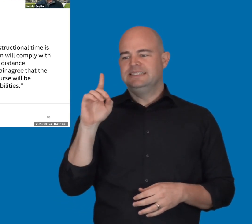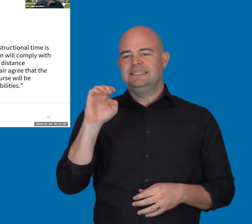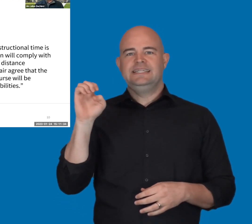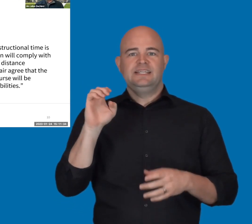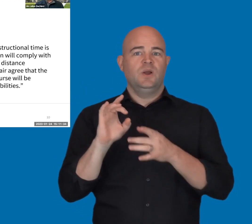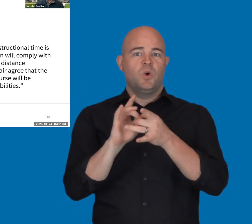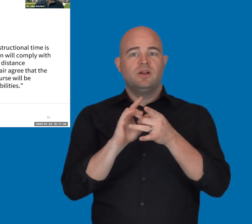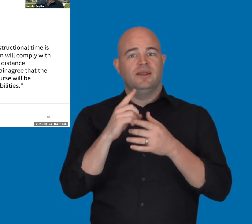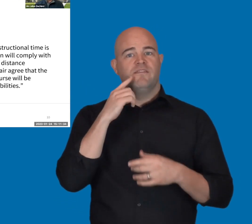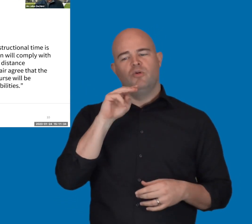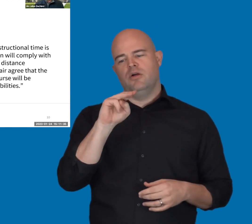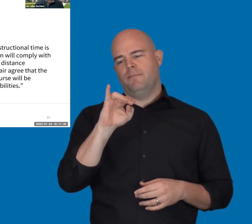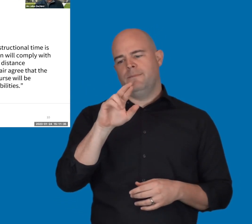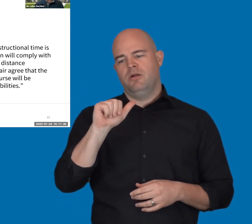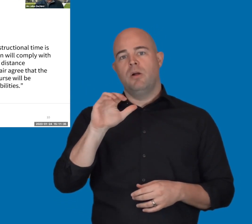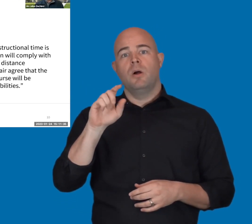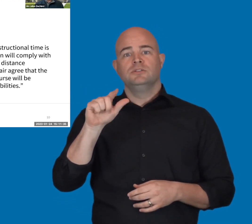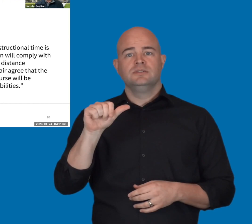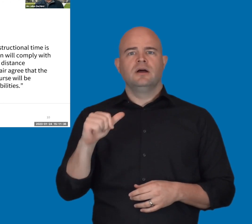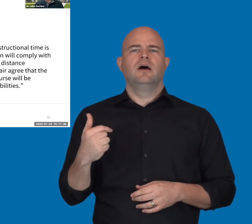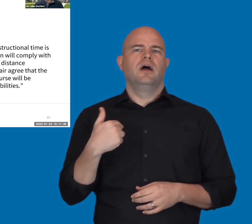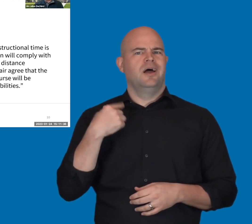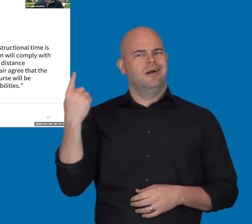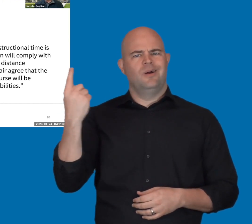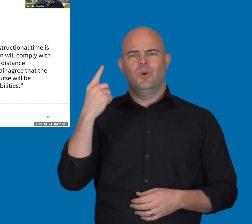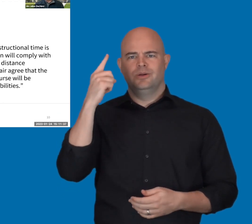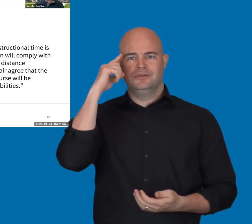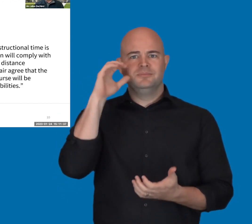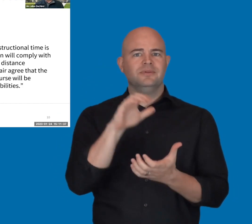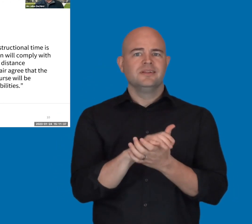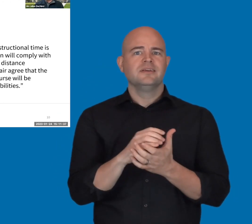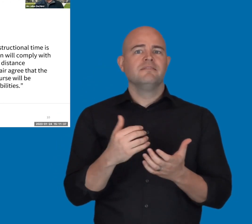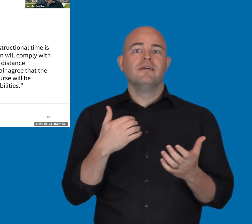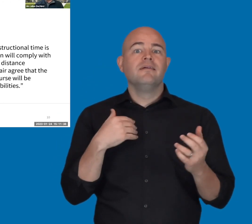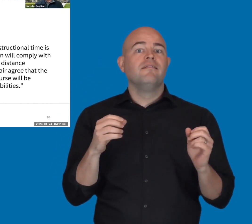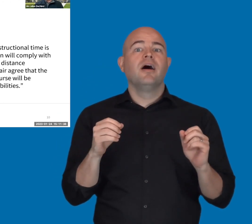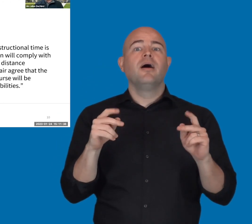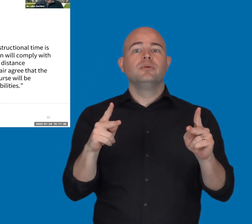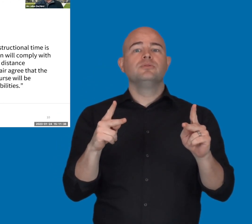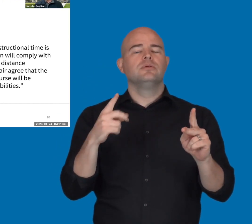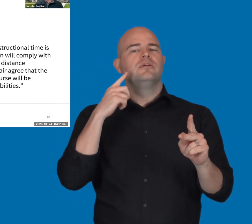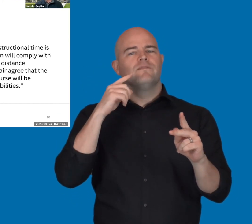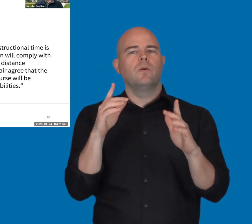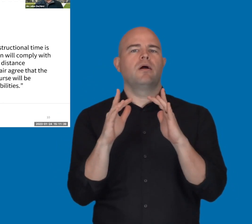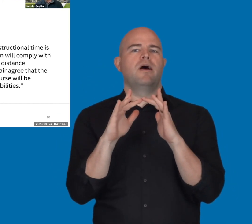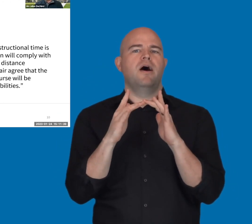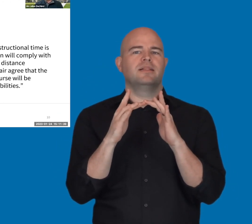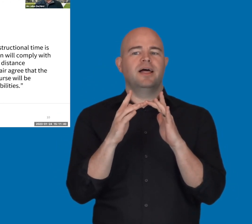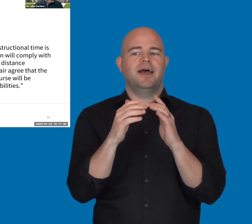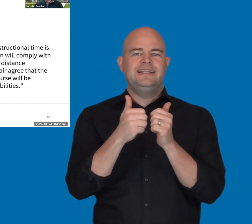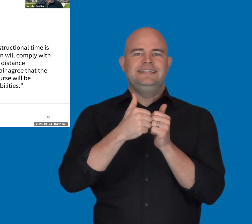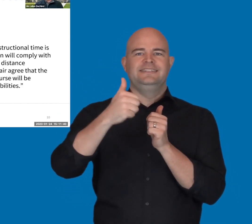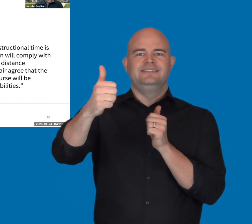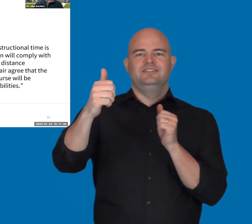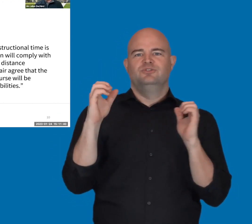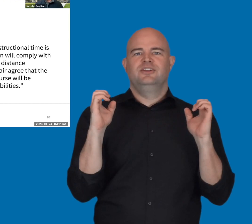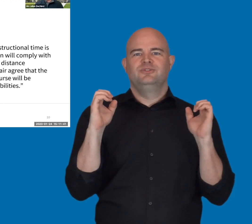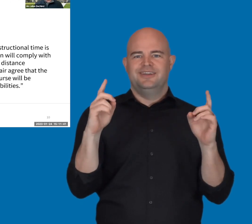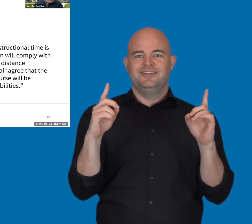to update and change, and monitor. So, again, just a work in progress. But we're happy to offer the training.